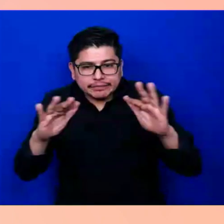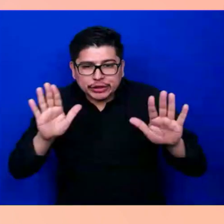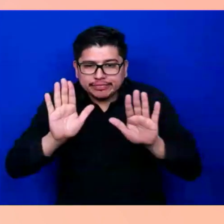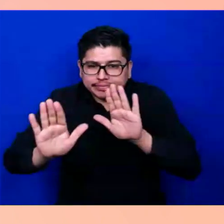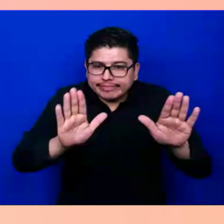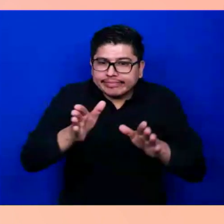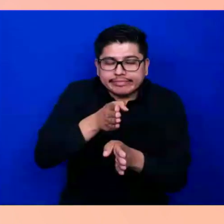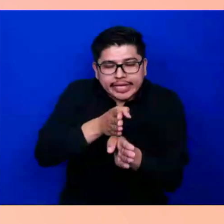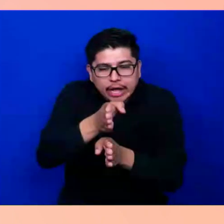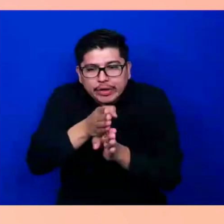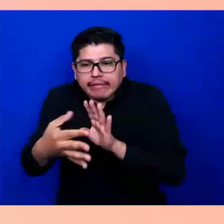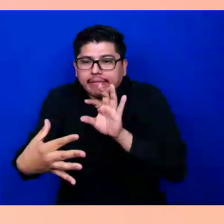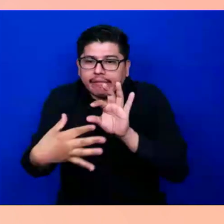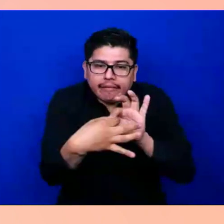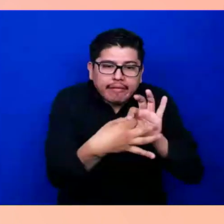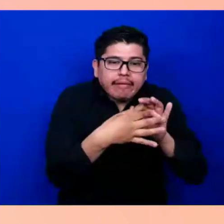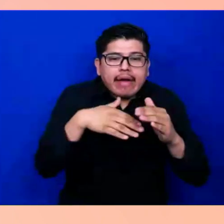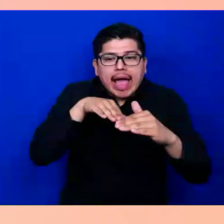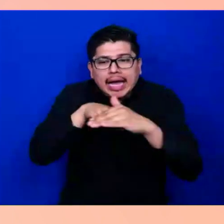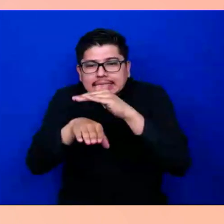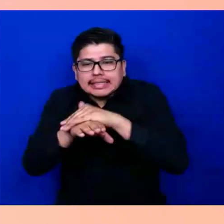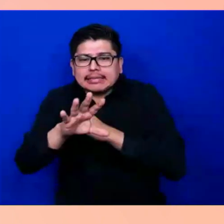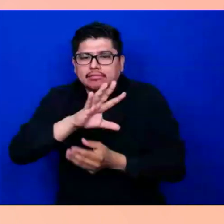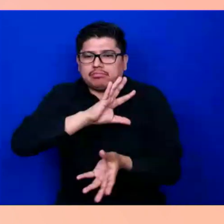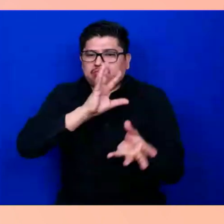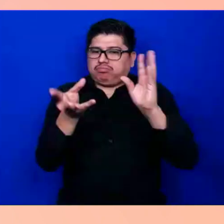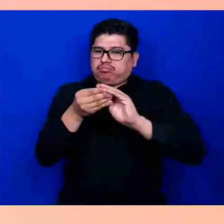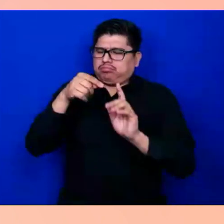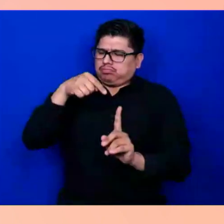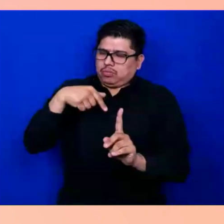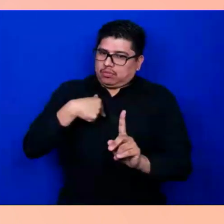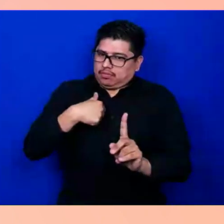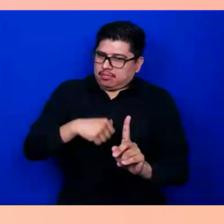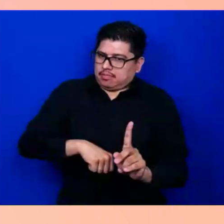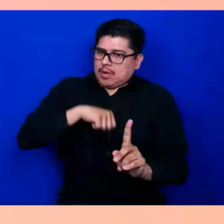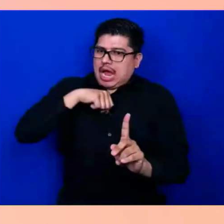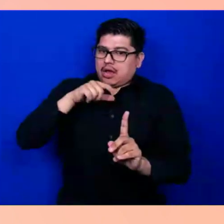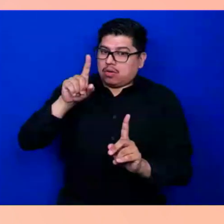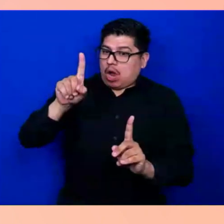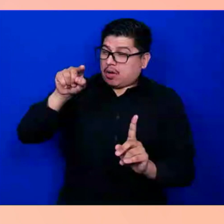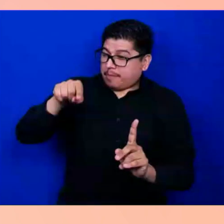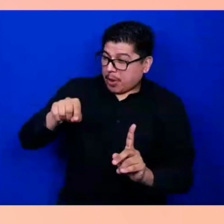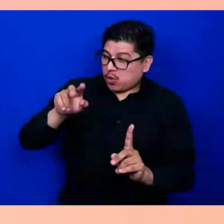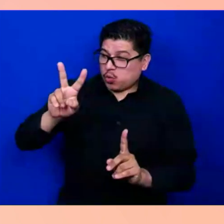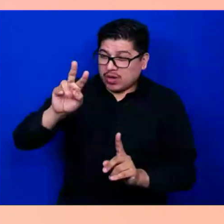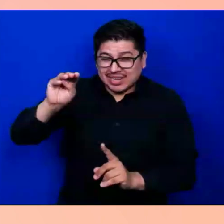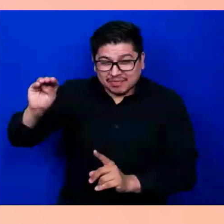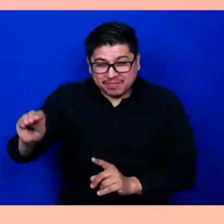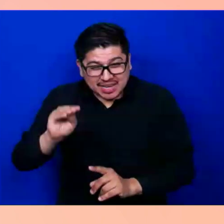I'm really proud that over 1.2 million people have now taken the Microsoft accessibility training,